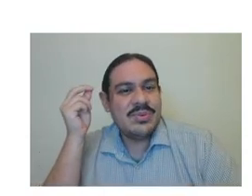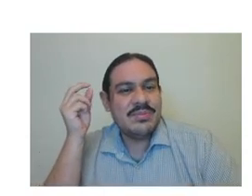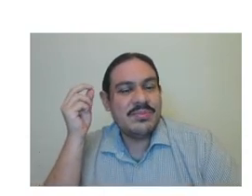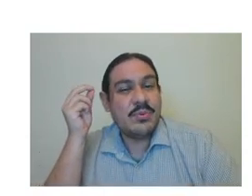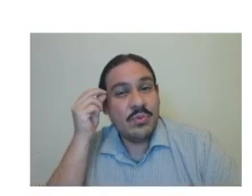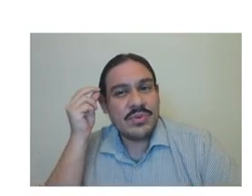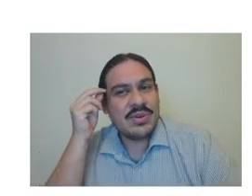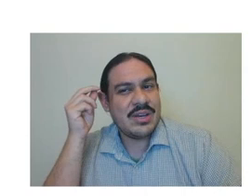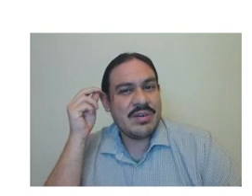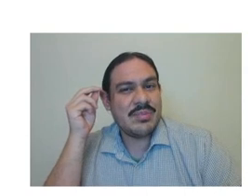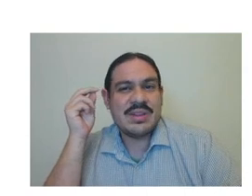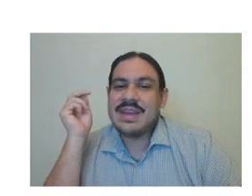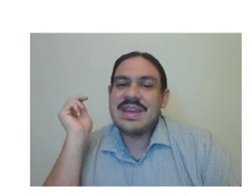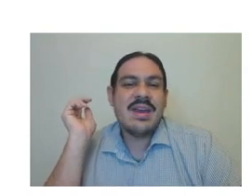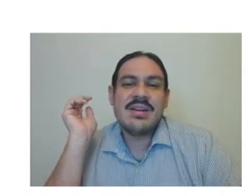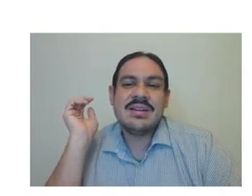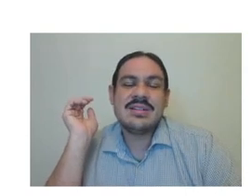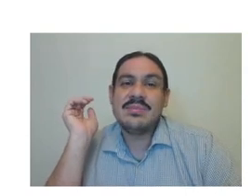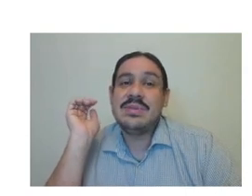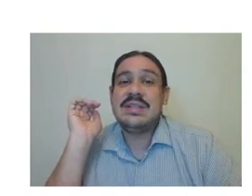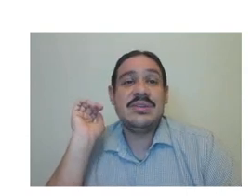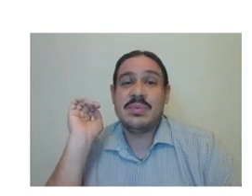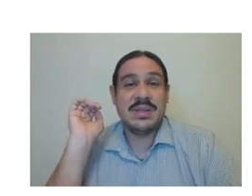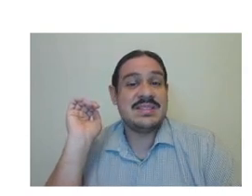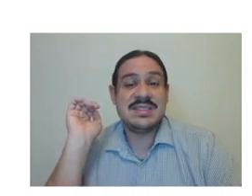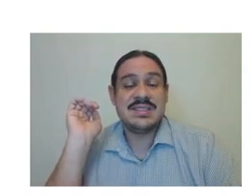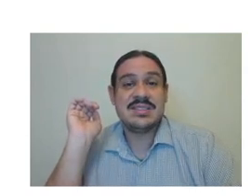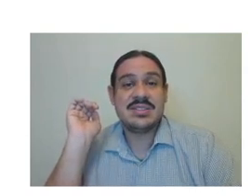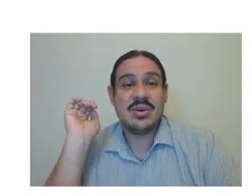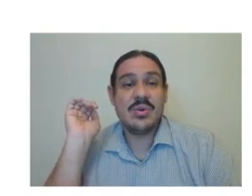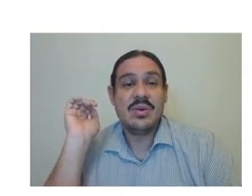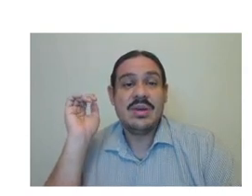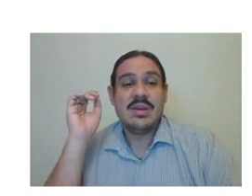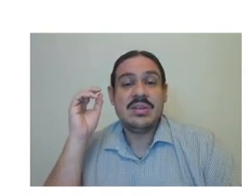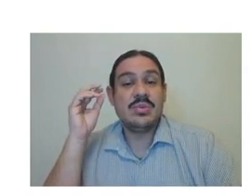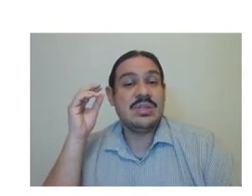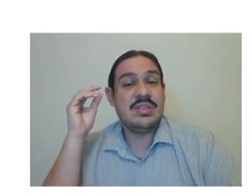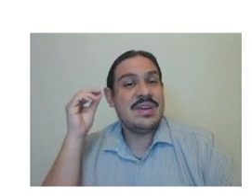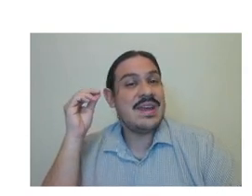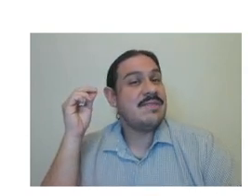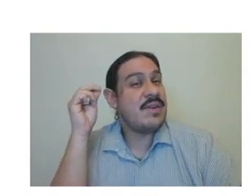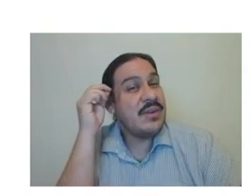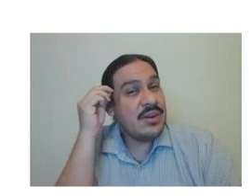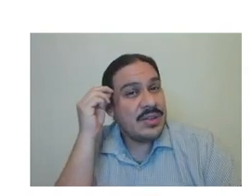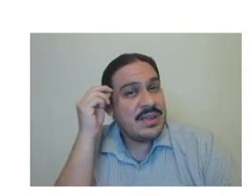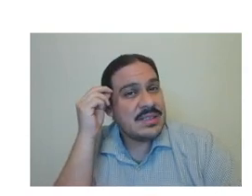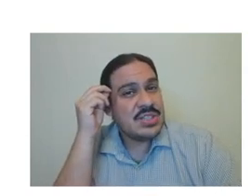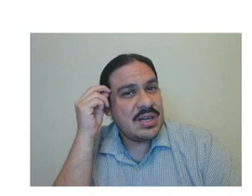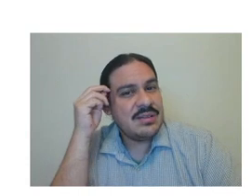for you to be able to identify all the words and not all children can make full usage of the cochlear